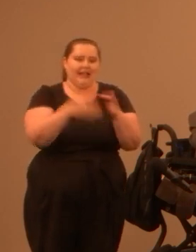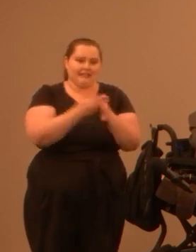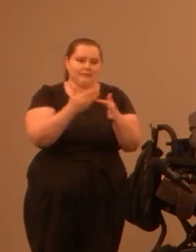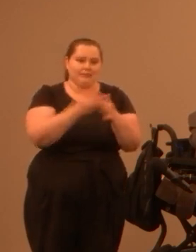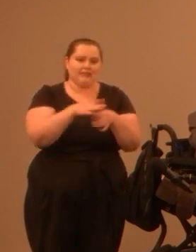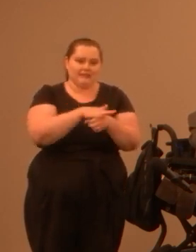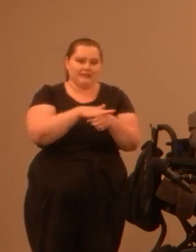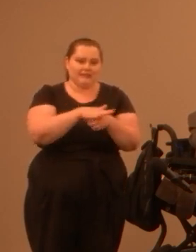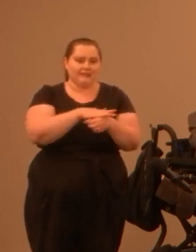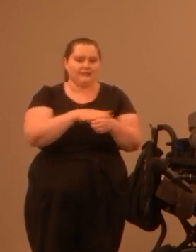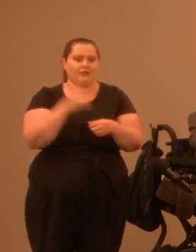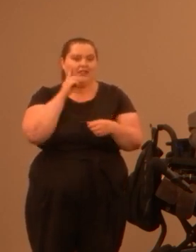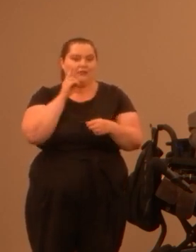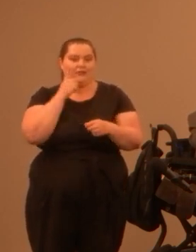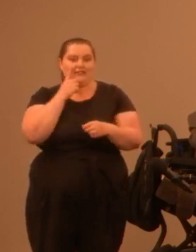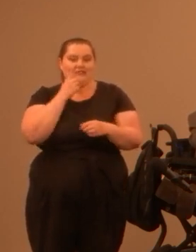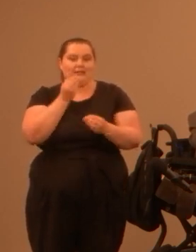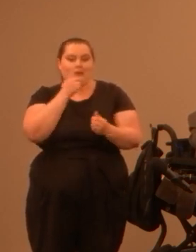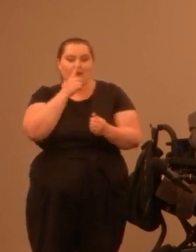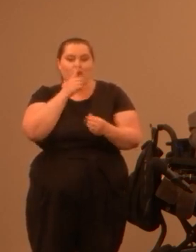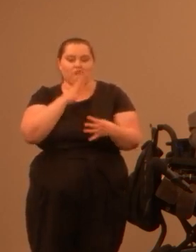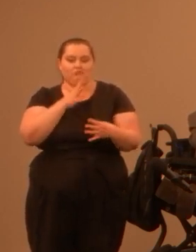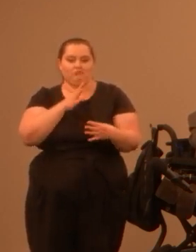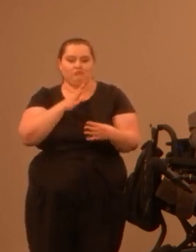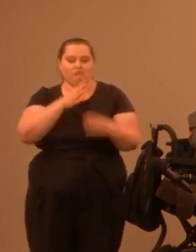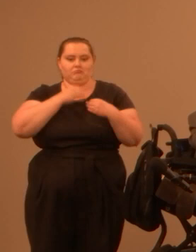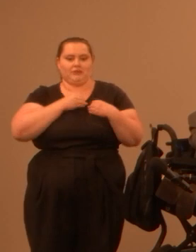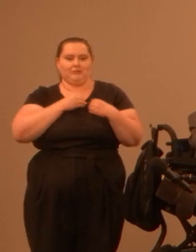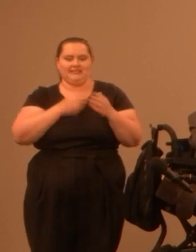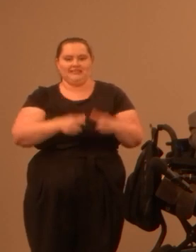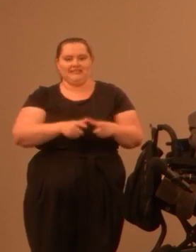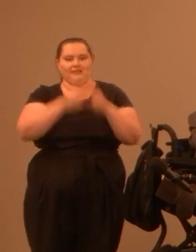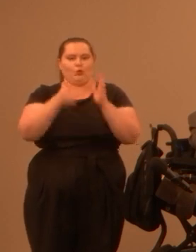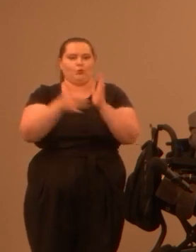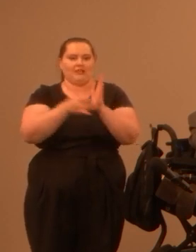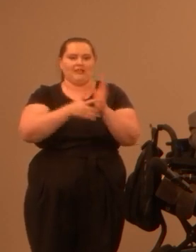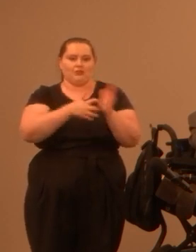take on some really interesting technical challenges as a result of having access